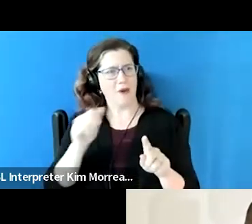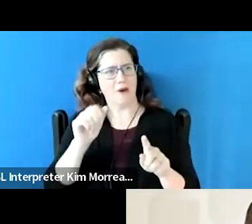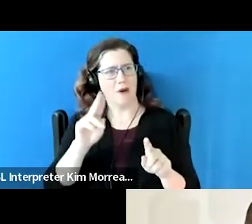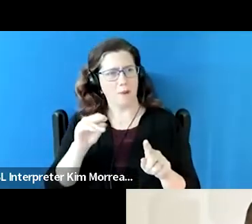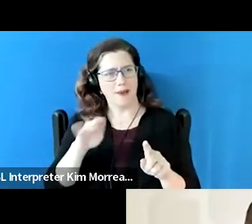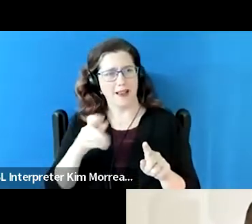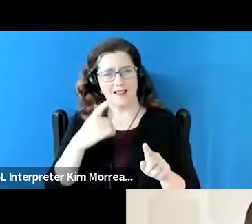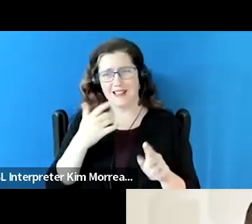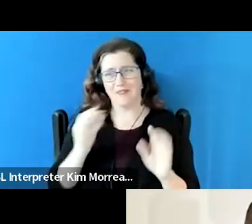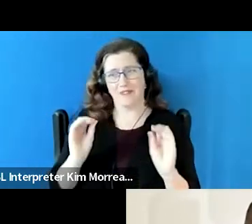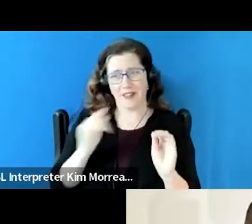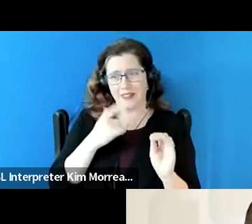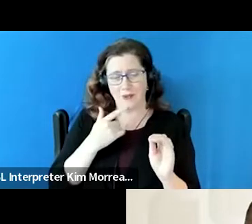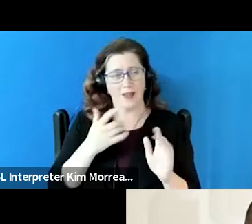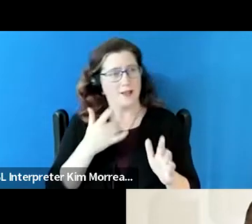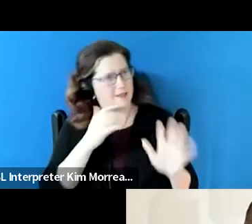and she'd say, now you need to send another one.